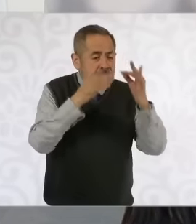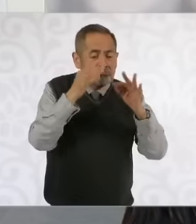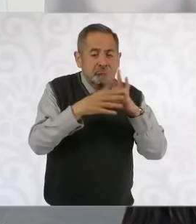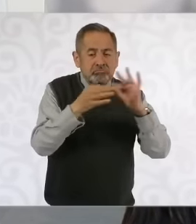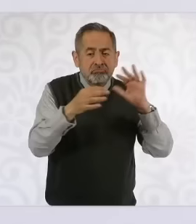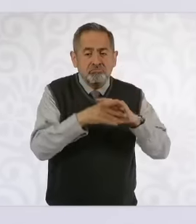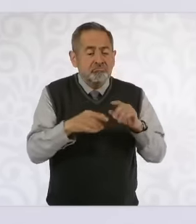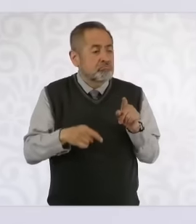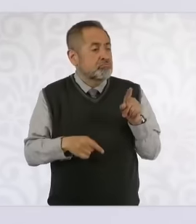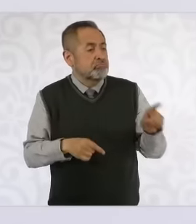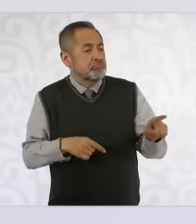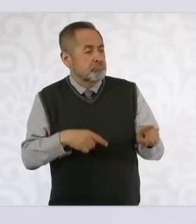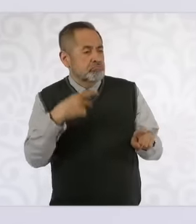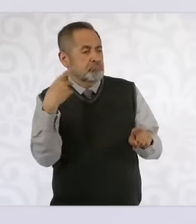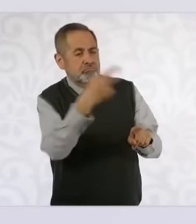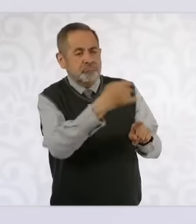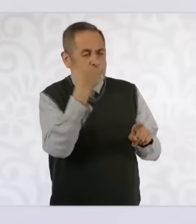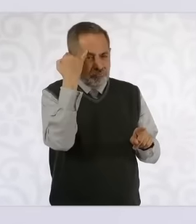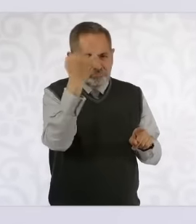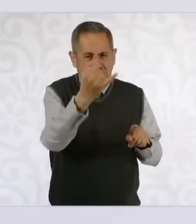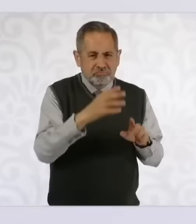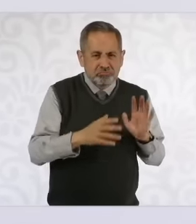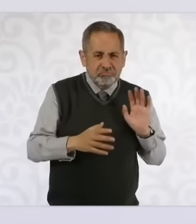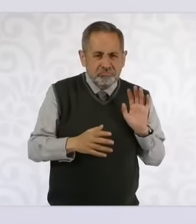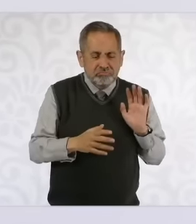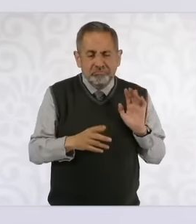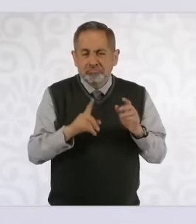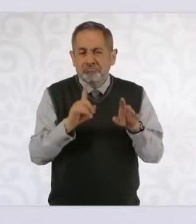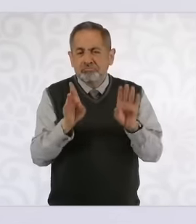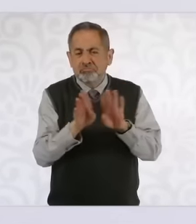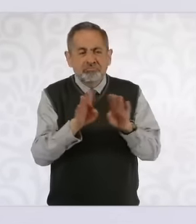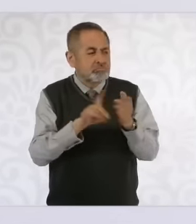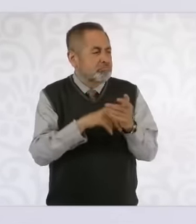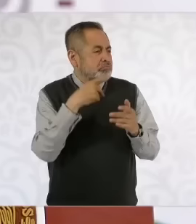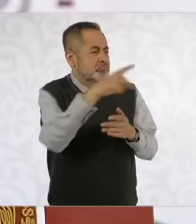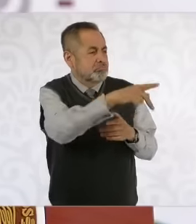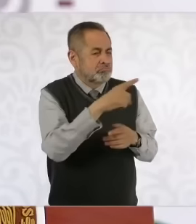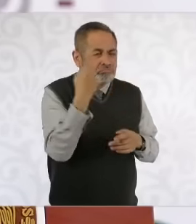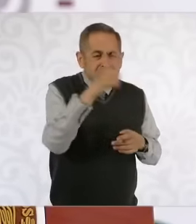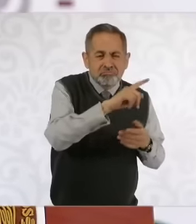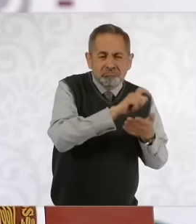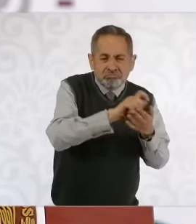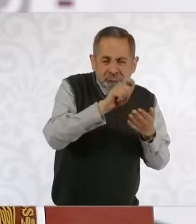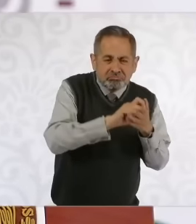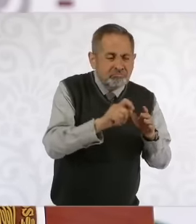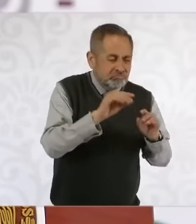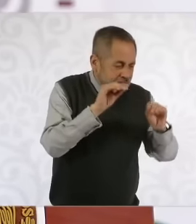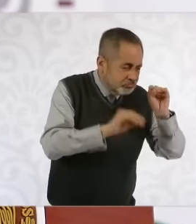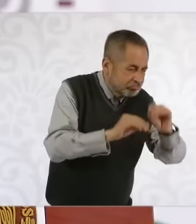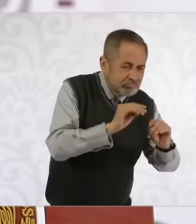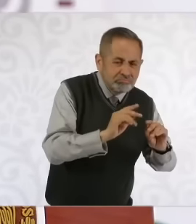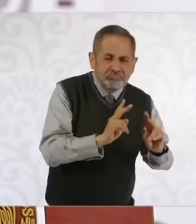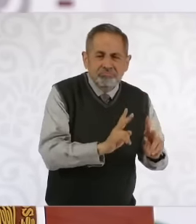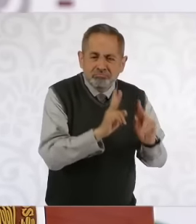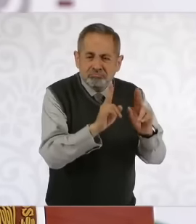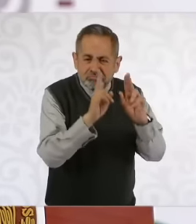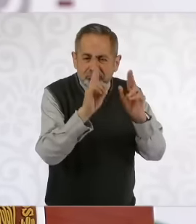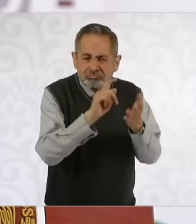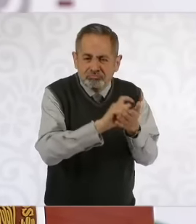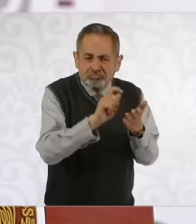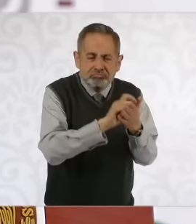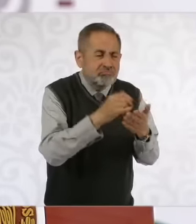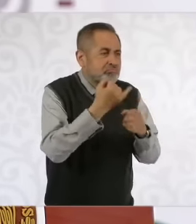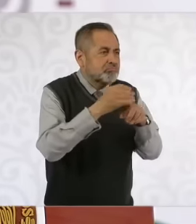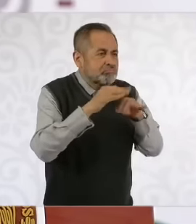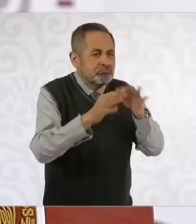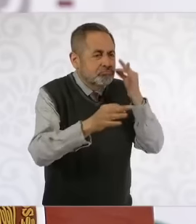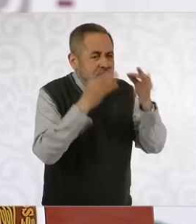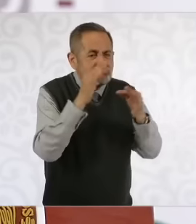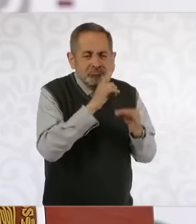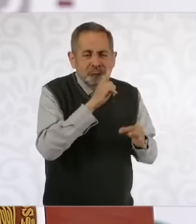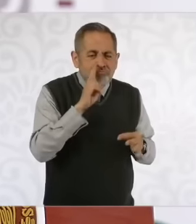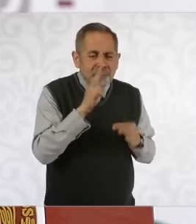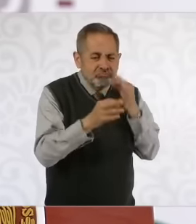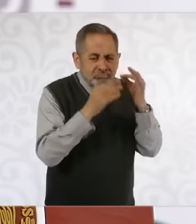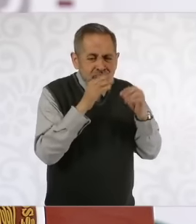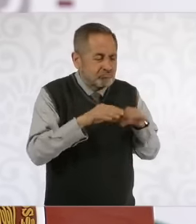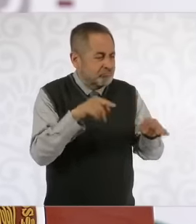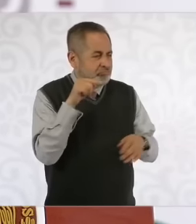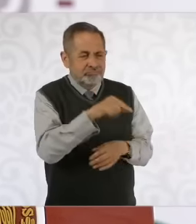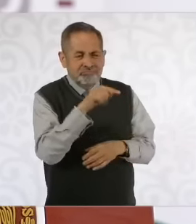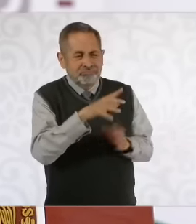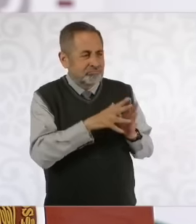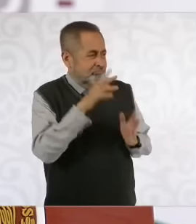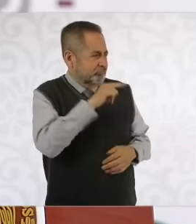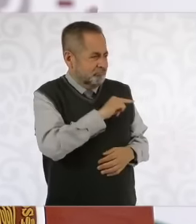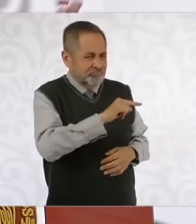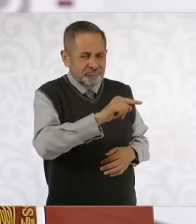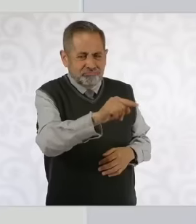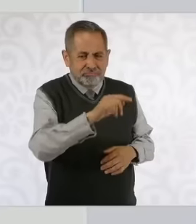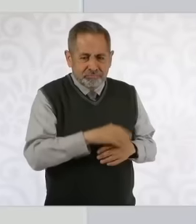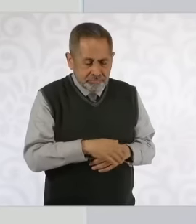a majority position in their editorials in their news even and the citizens think